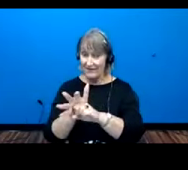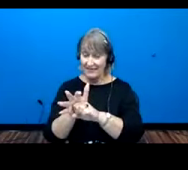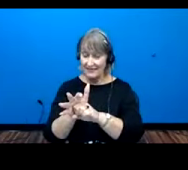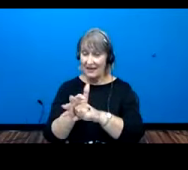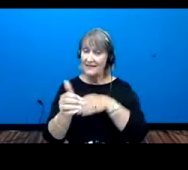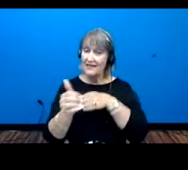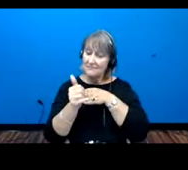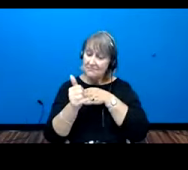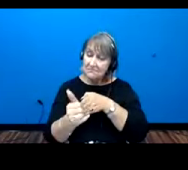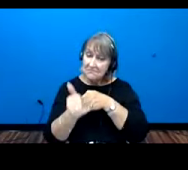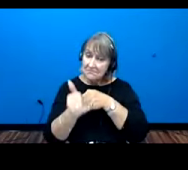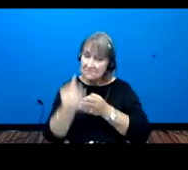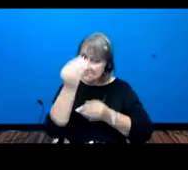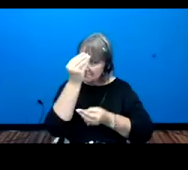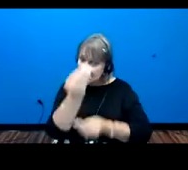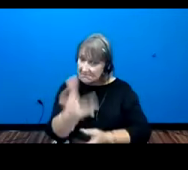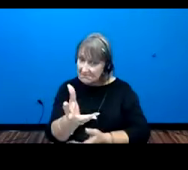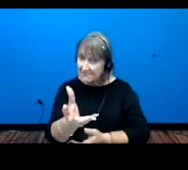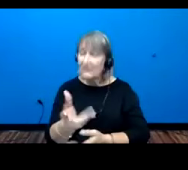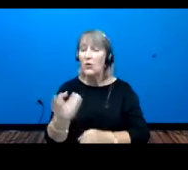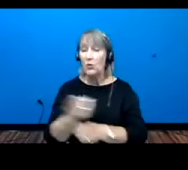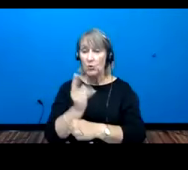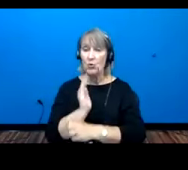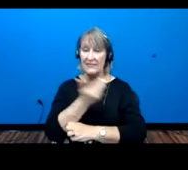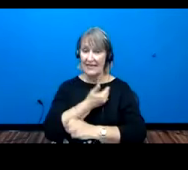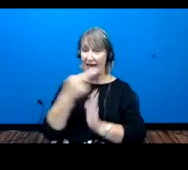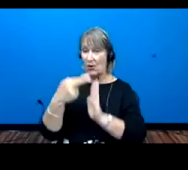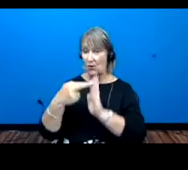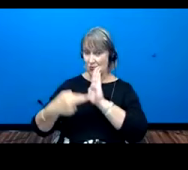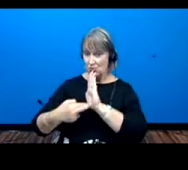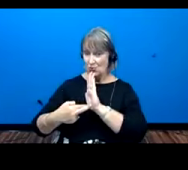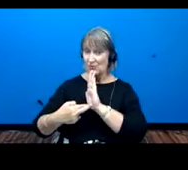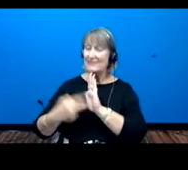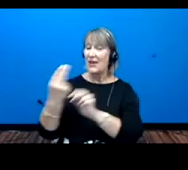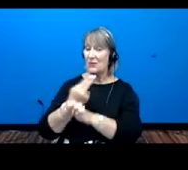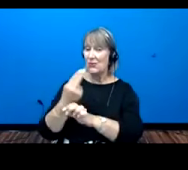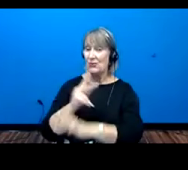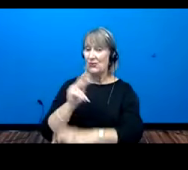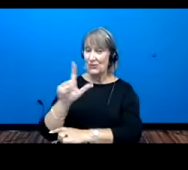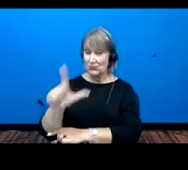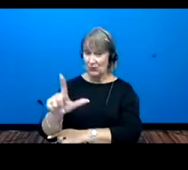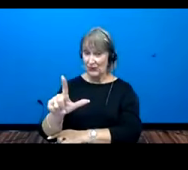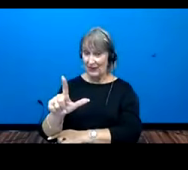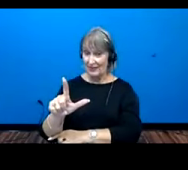by applying the guidelines using a tool that actually was created through this project